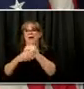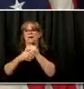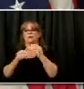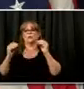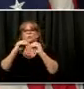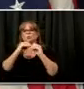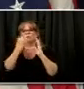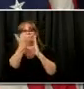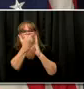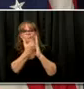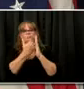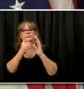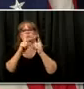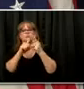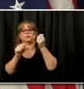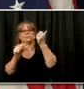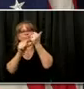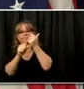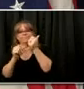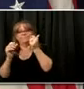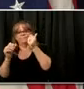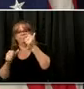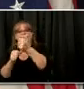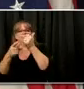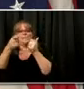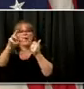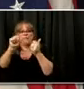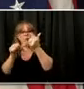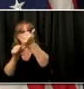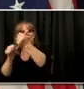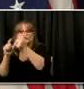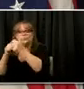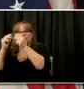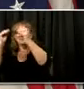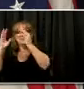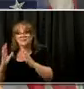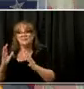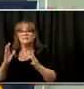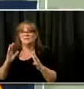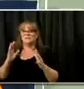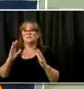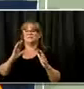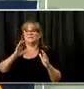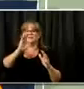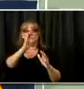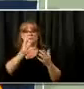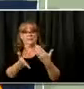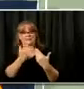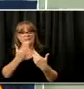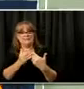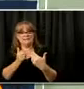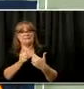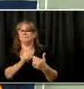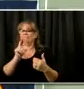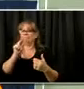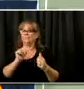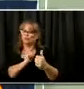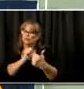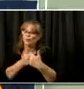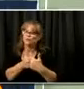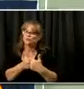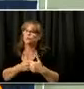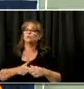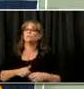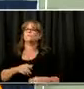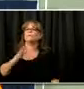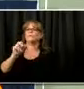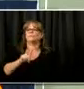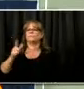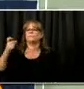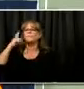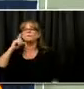in the works but it absolutely is a challenge during this time thank you all for joining us